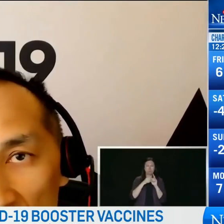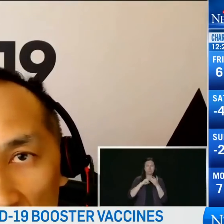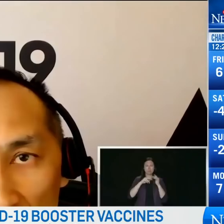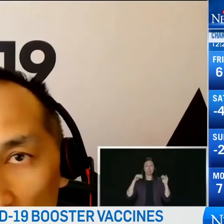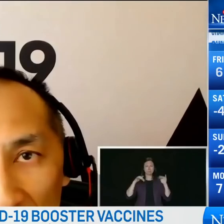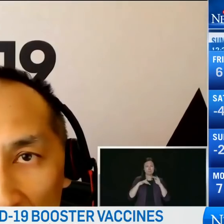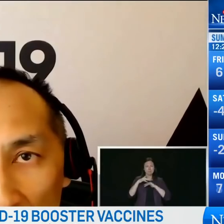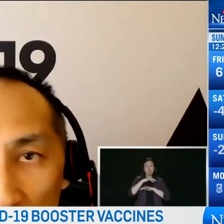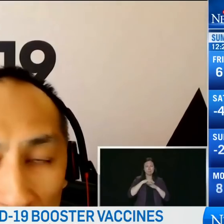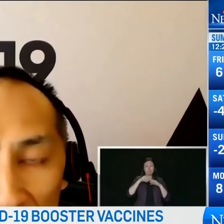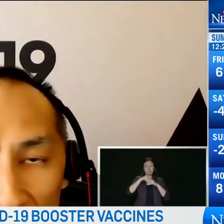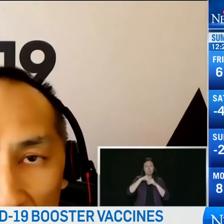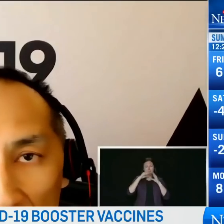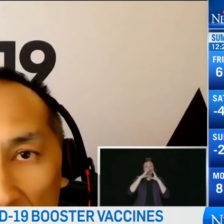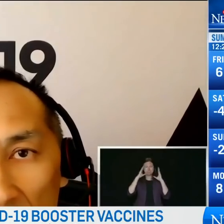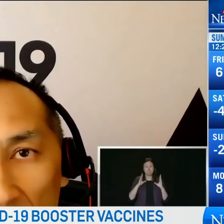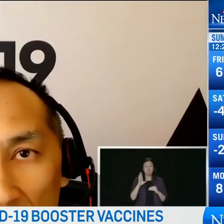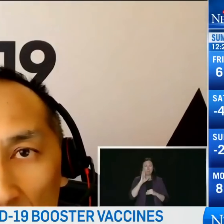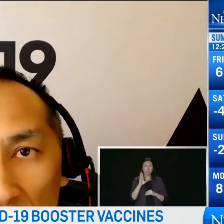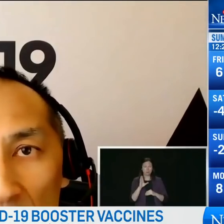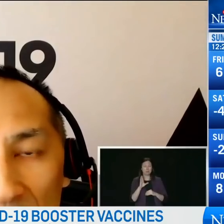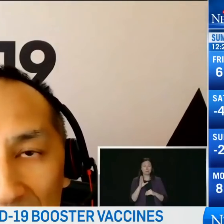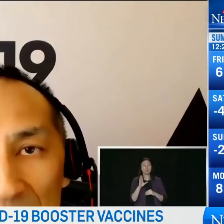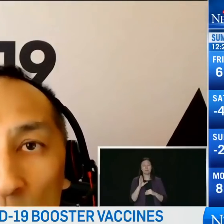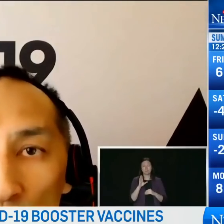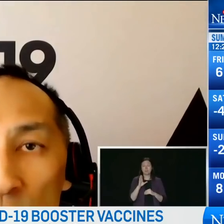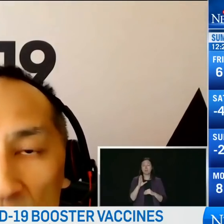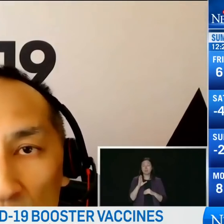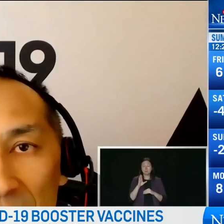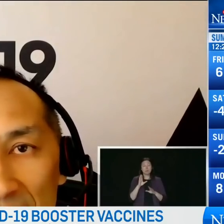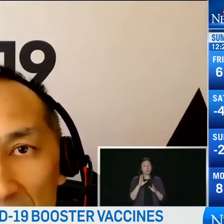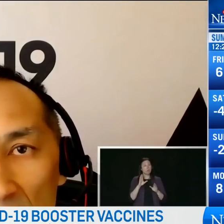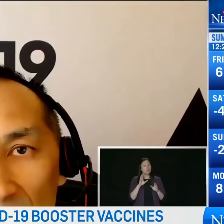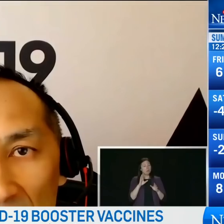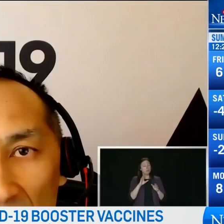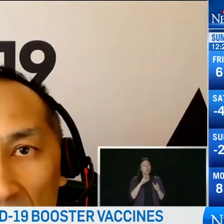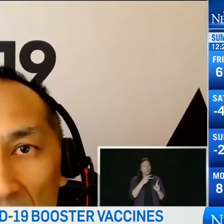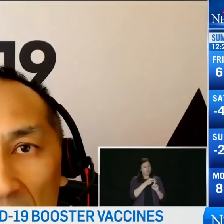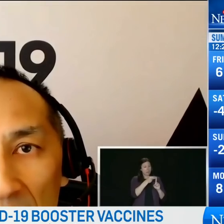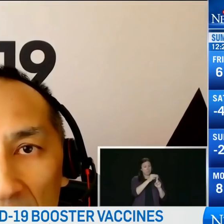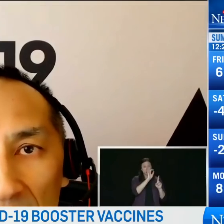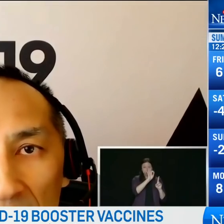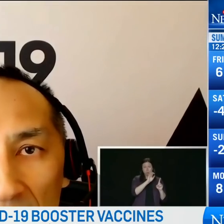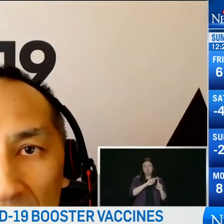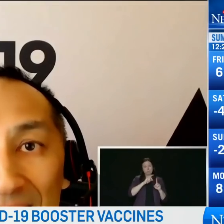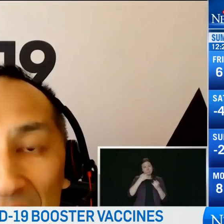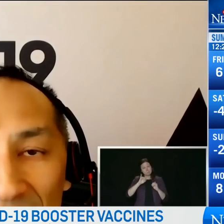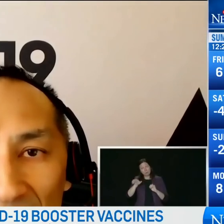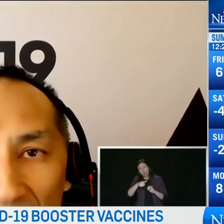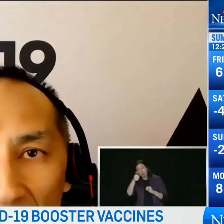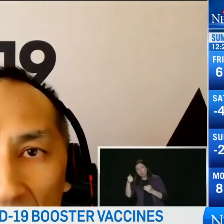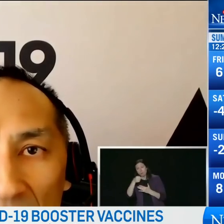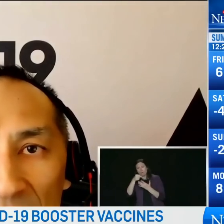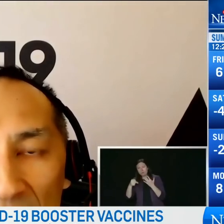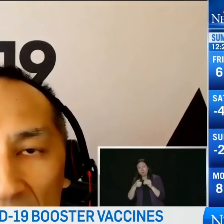WINTER LOOMING, PEOPLE WILL START TO GATHER INDOORS, SO IT'S